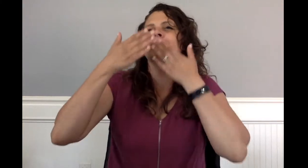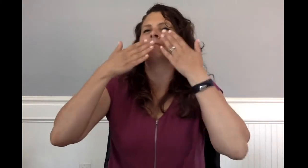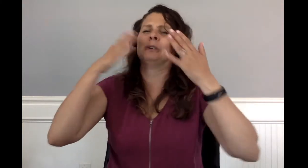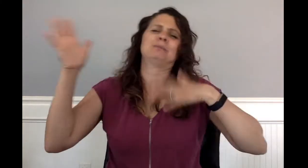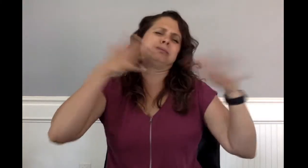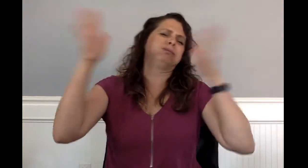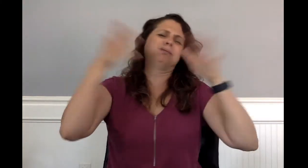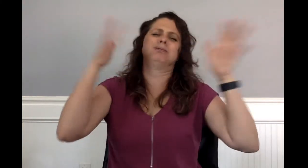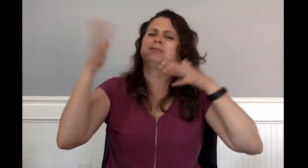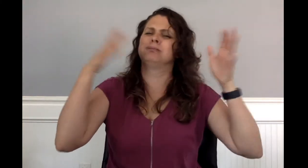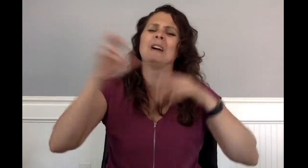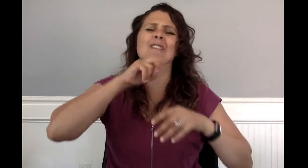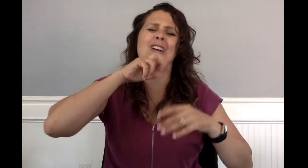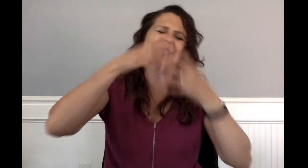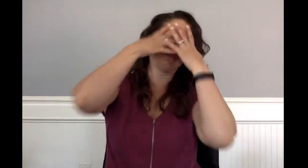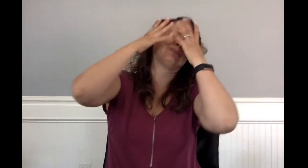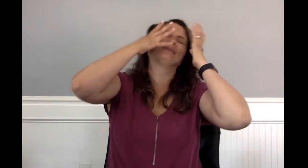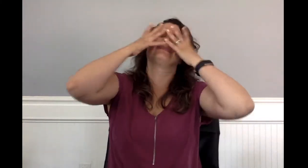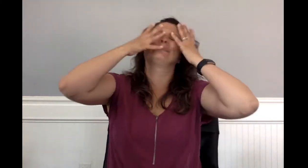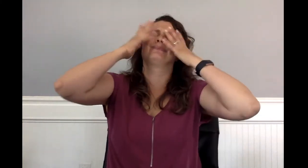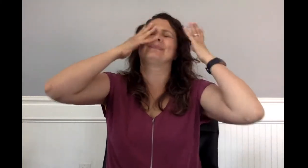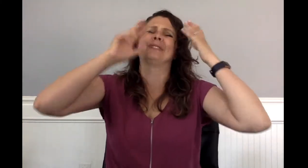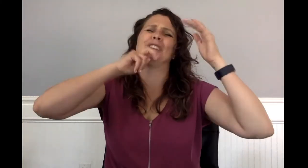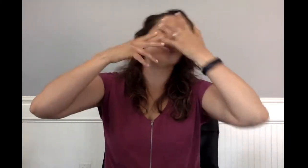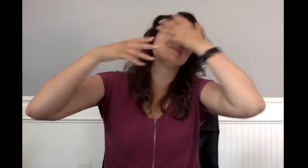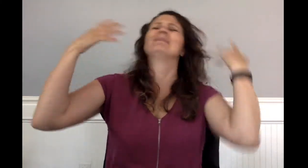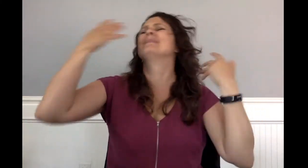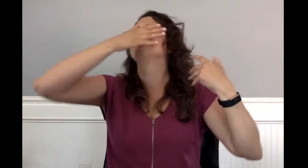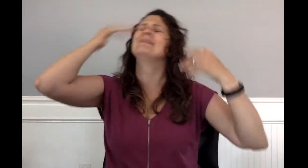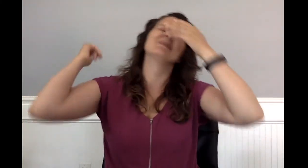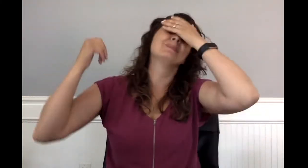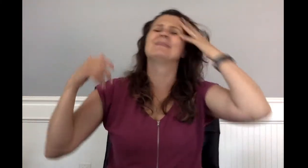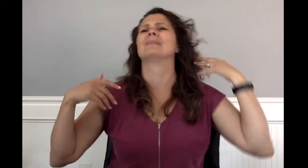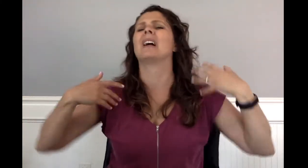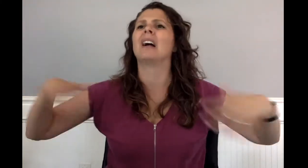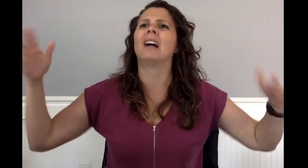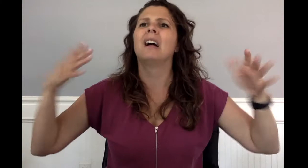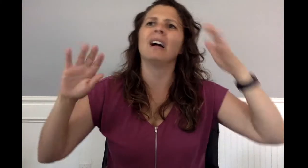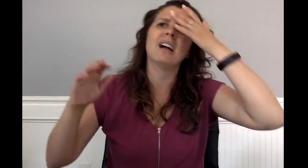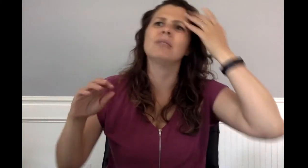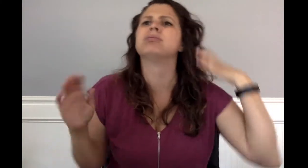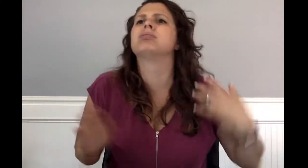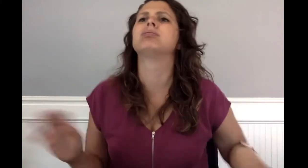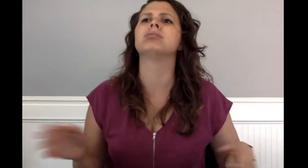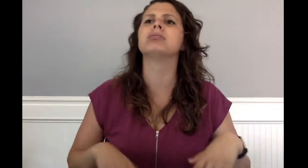Frog’s hair blew in her face. She pushed it away with an impatient hand.